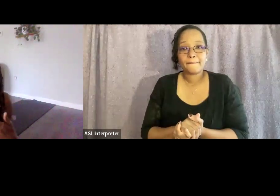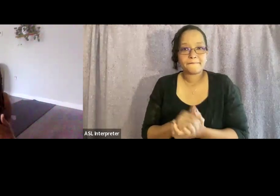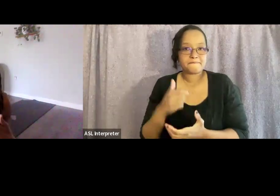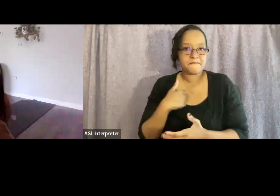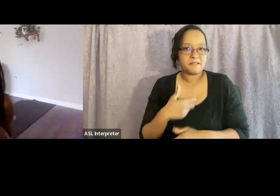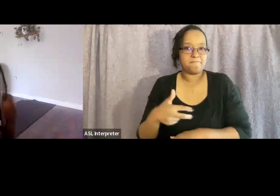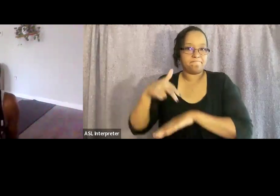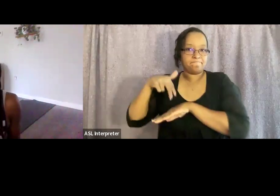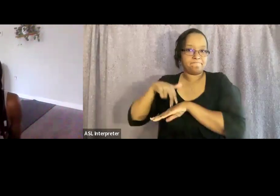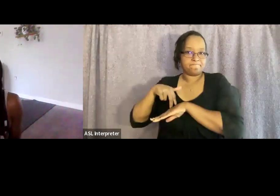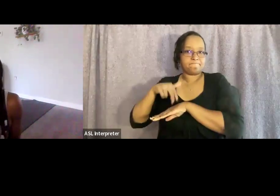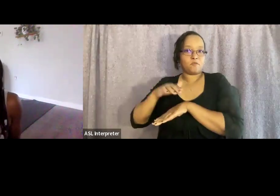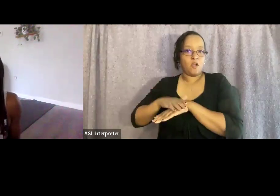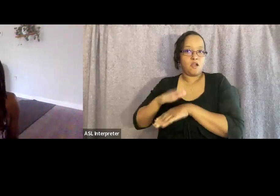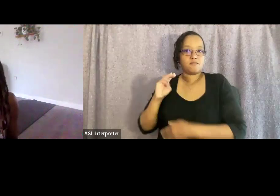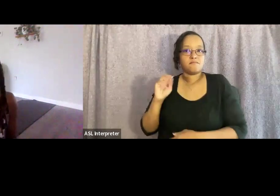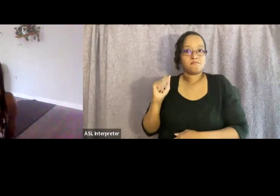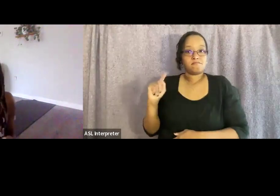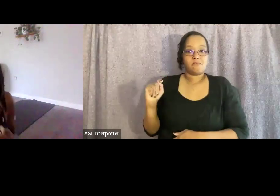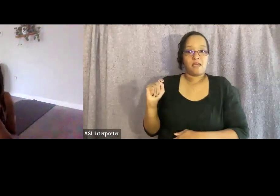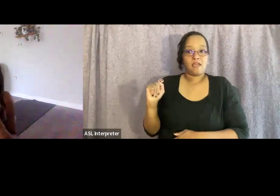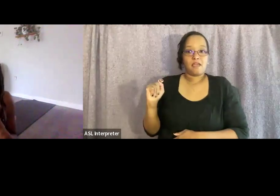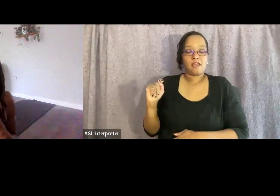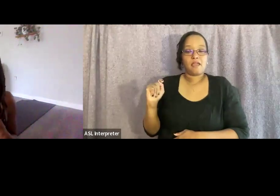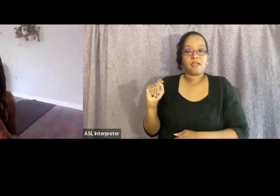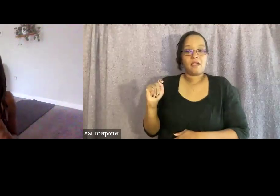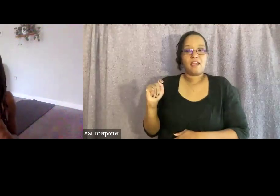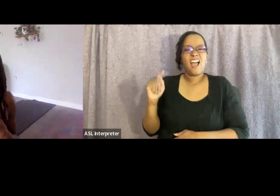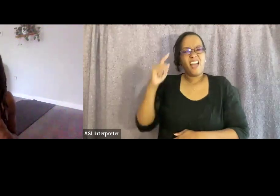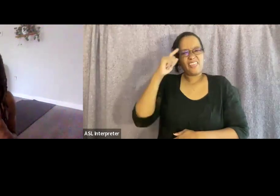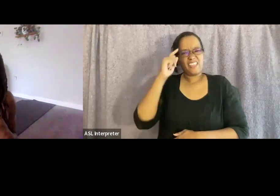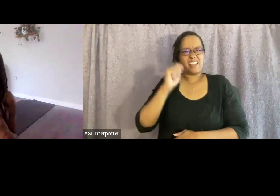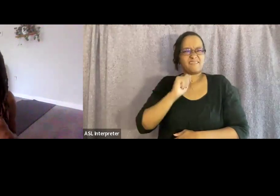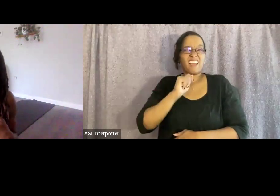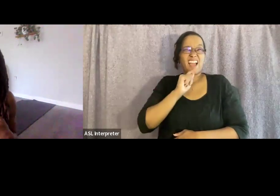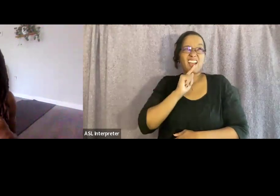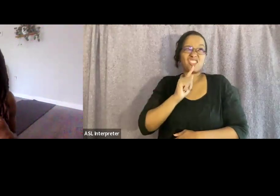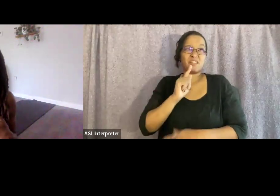and I think that I am going to start seated this morning.